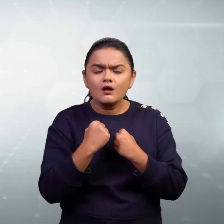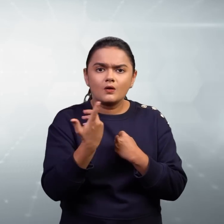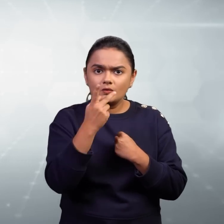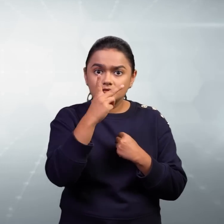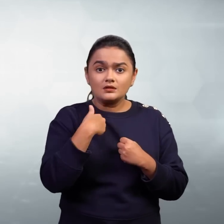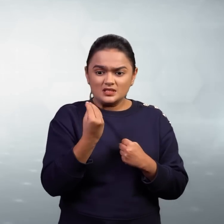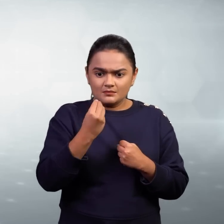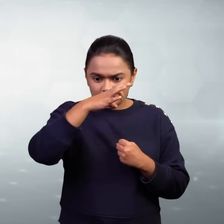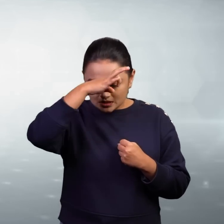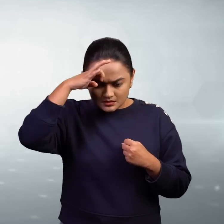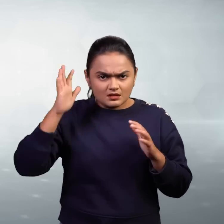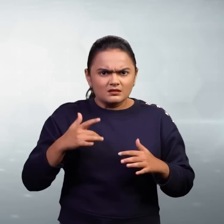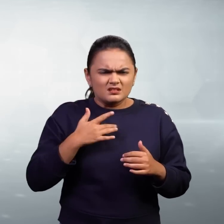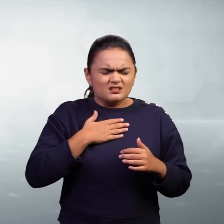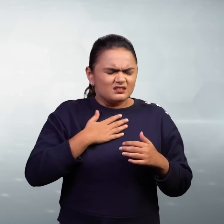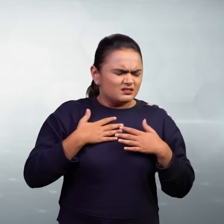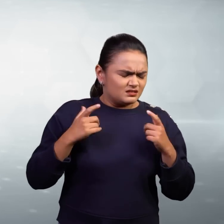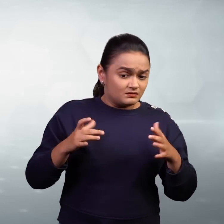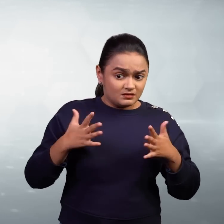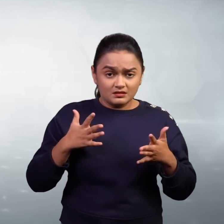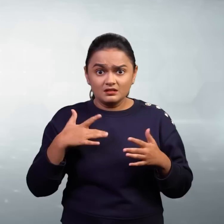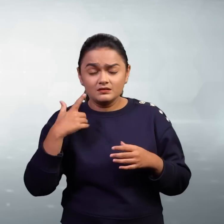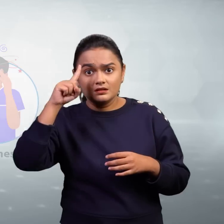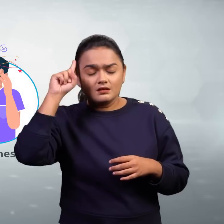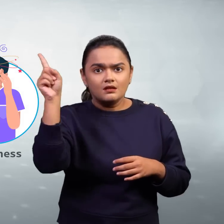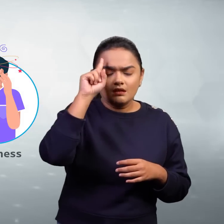You may start sweating, feel restless and become dizzy.